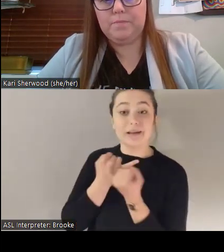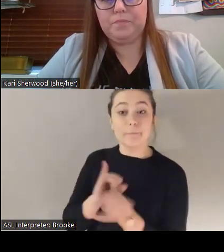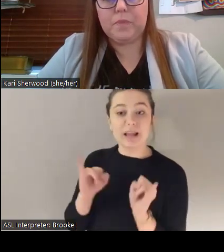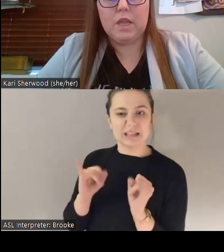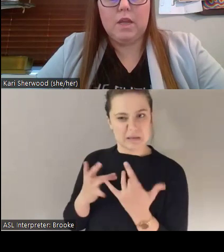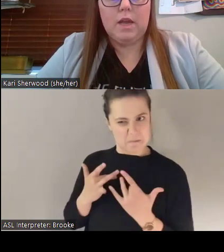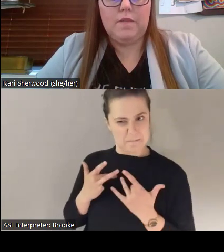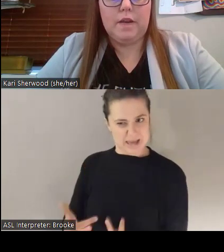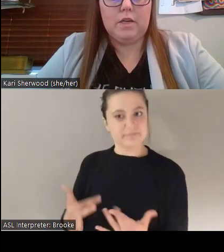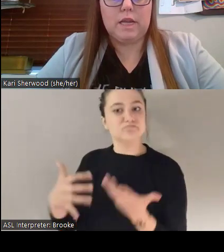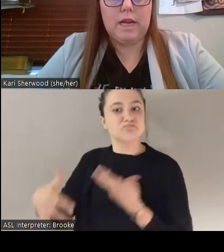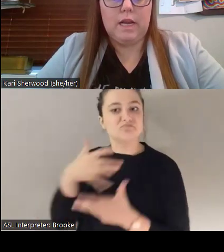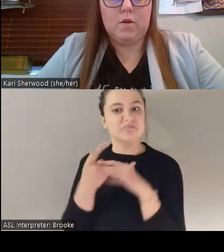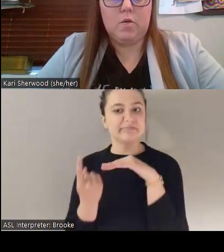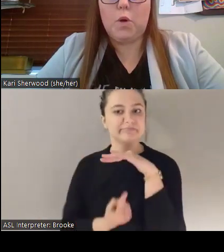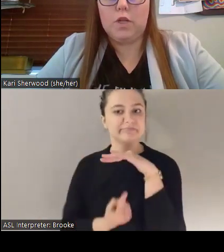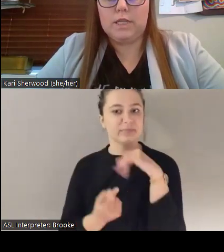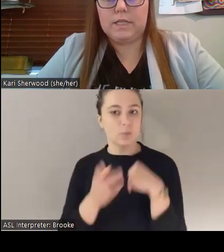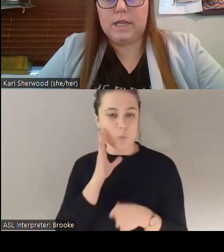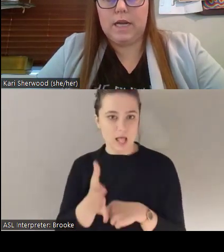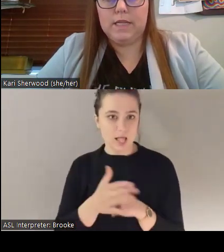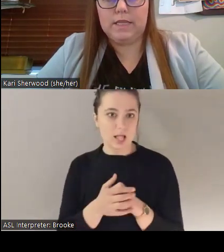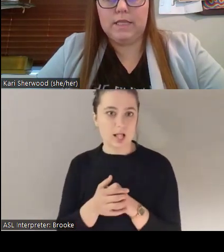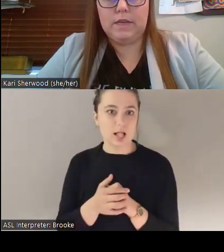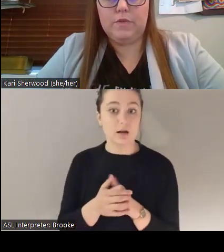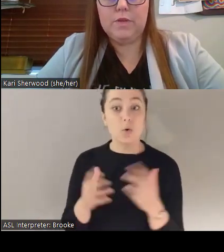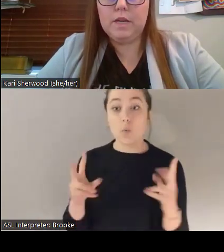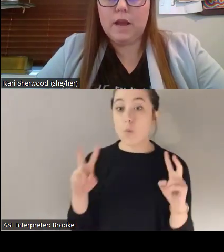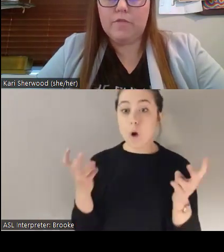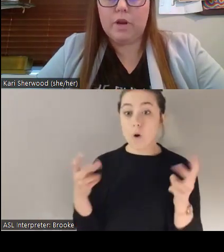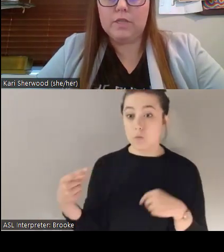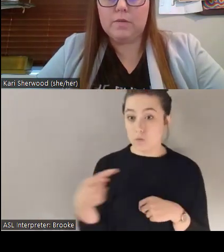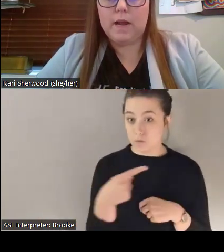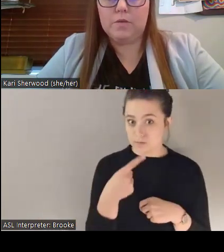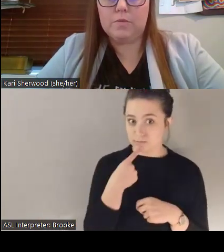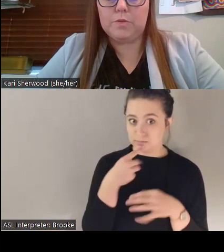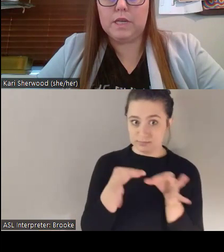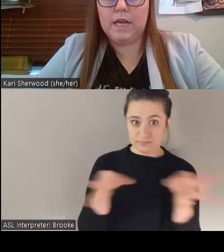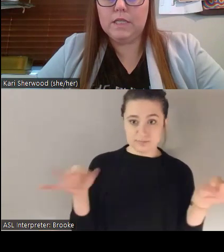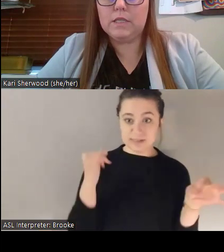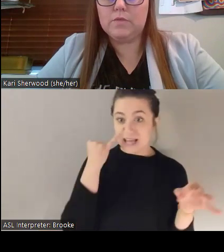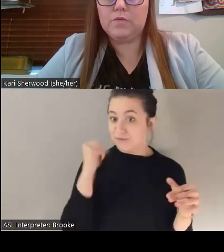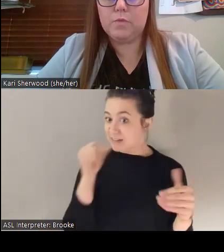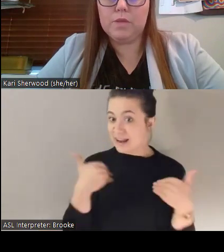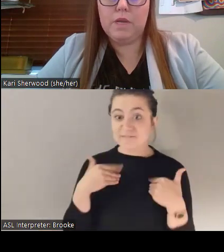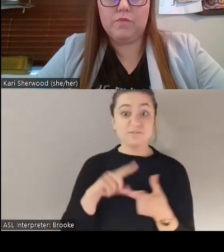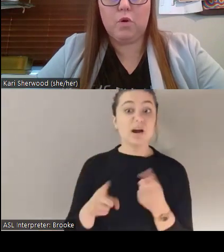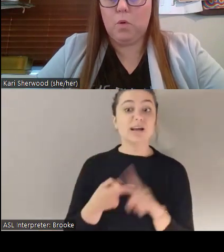And there s a quote on this slide that says, If you didn't have friends around, which was the case with me for a